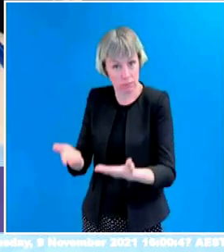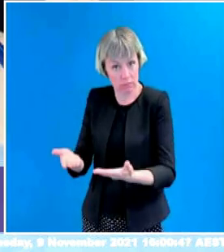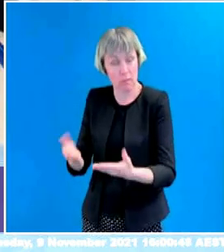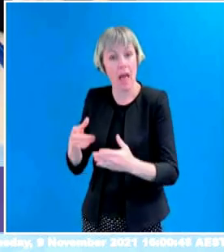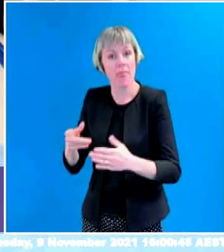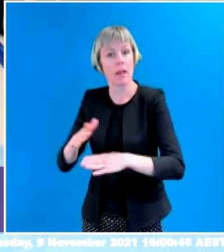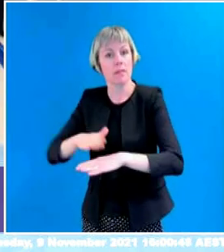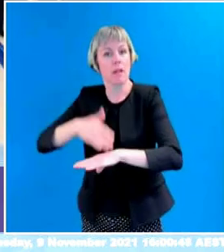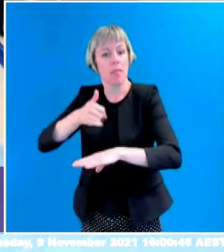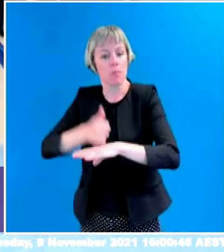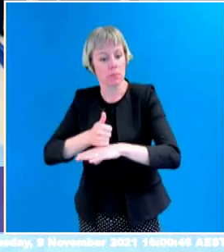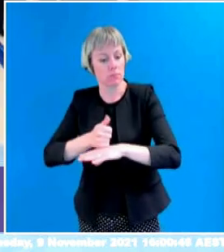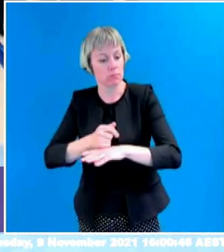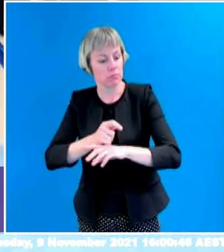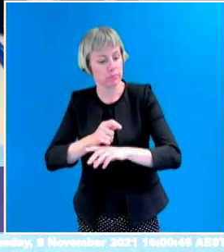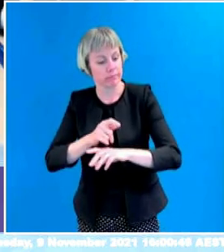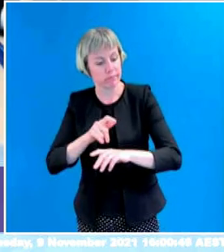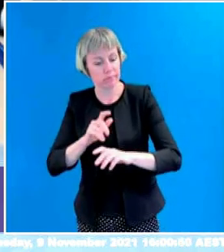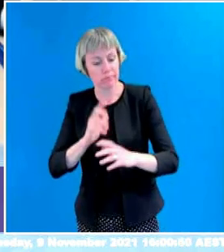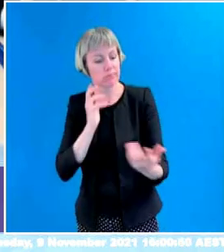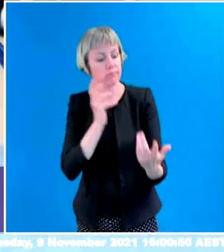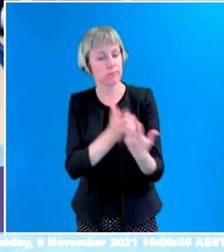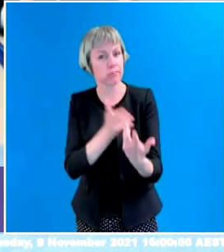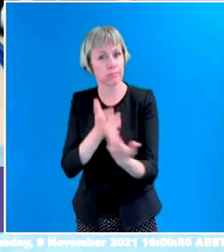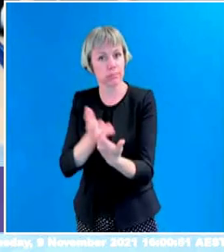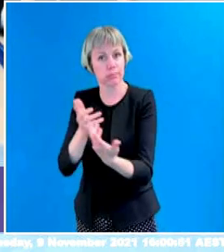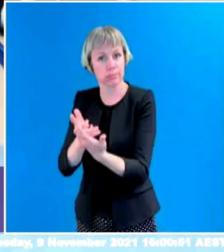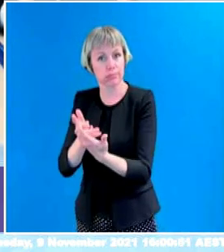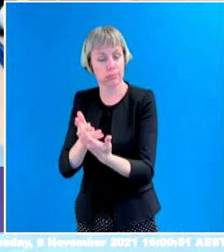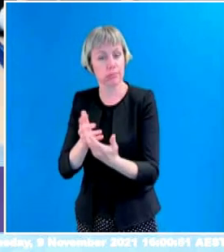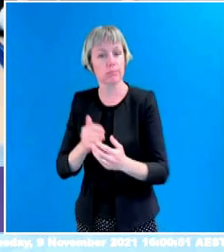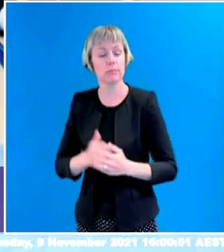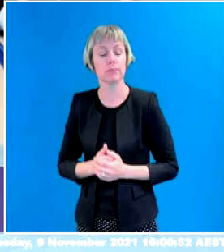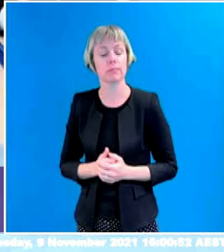Obviously, when you think about some of the things we have been talking about, in terms of discrimination